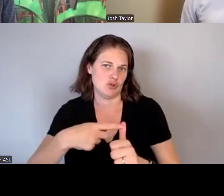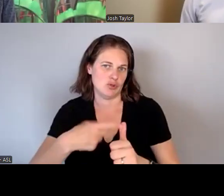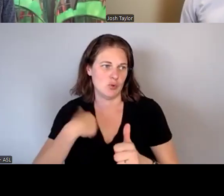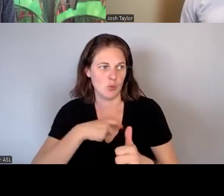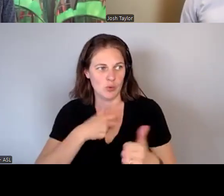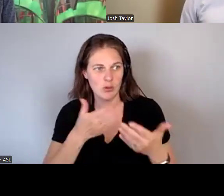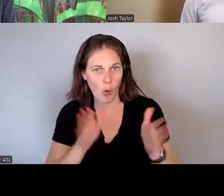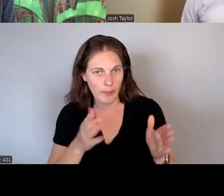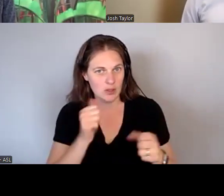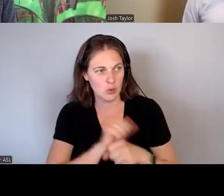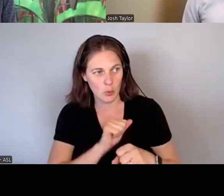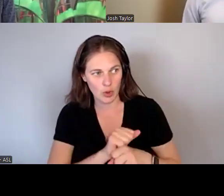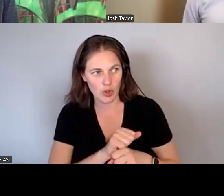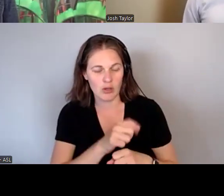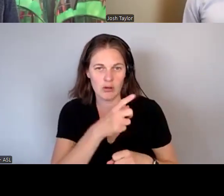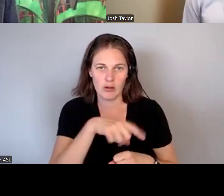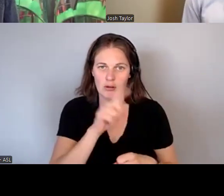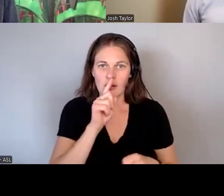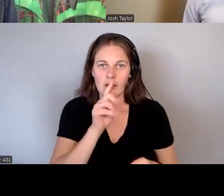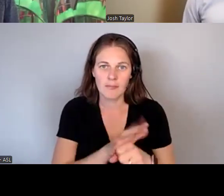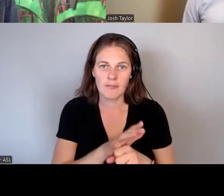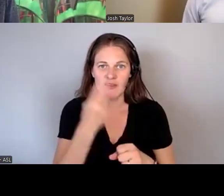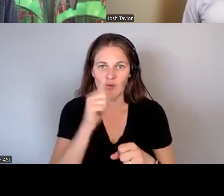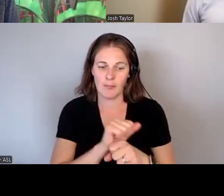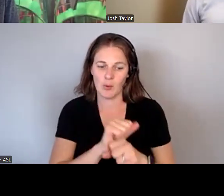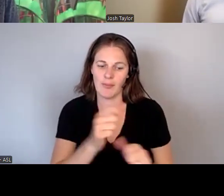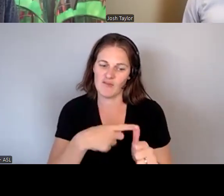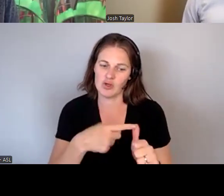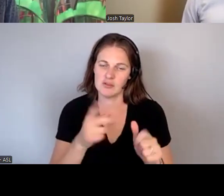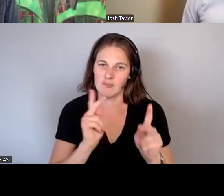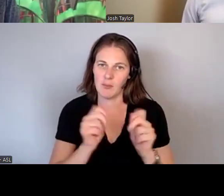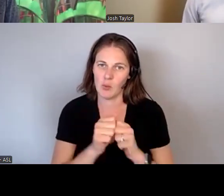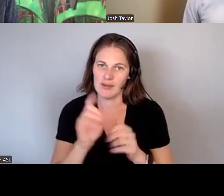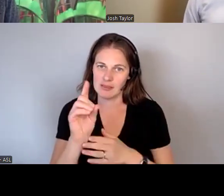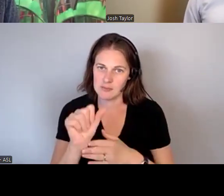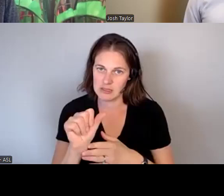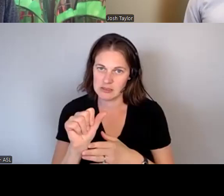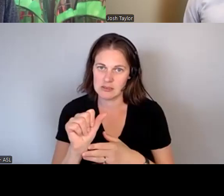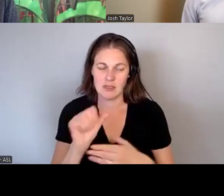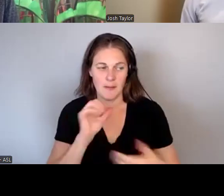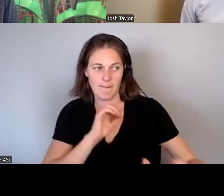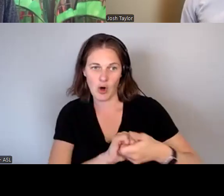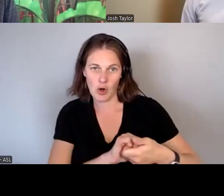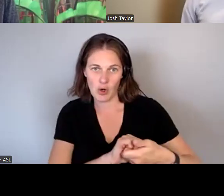You know, we're committed to employment first for people with disabilities and we want to partner and we want to hire people with disabilities